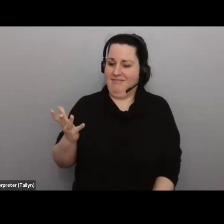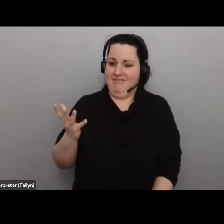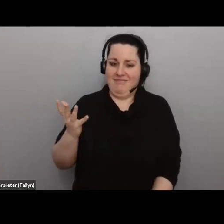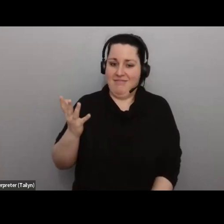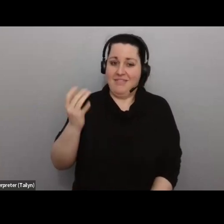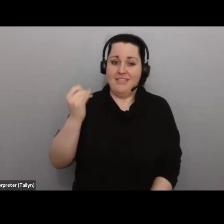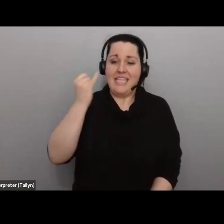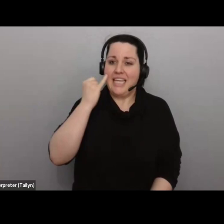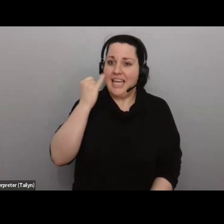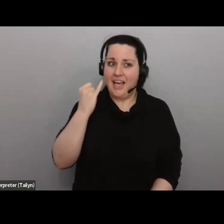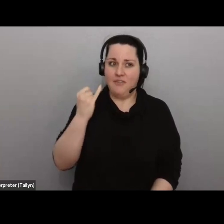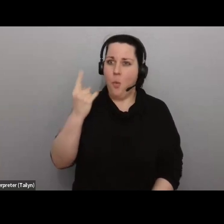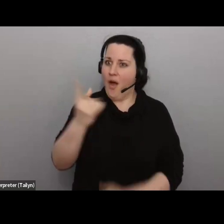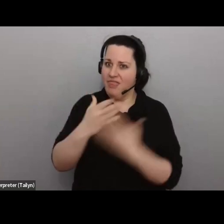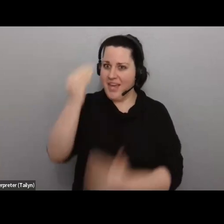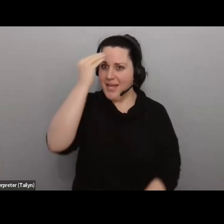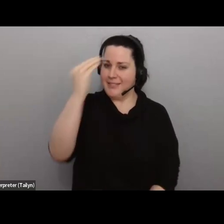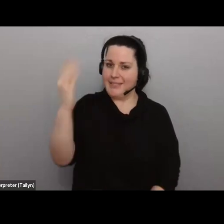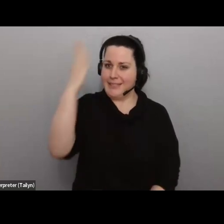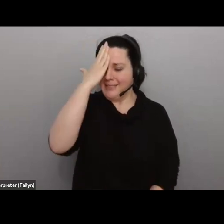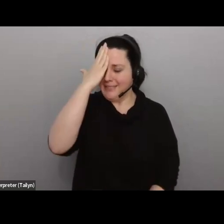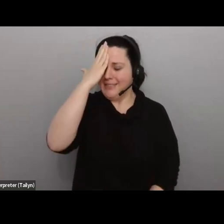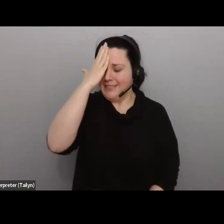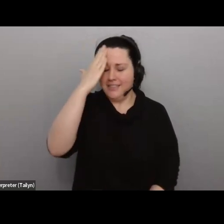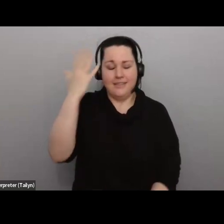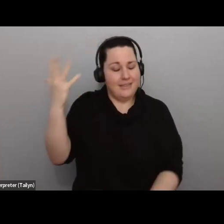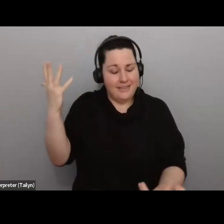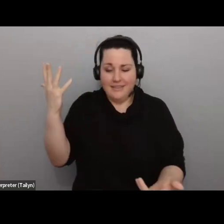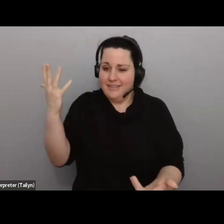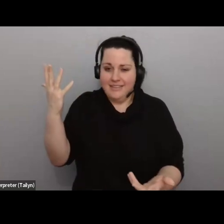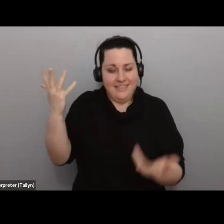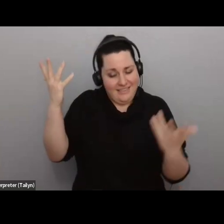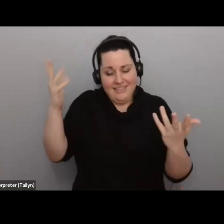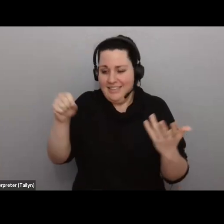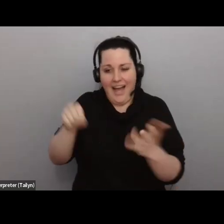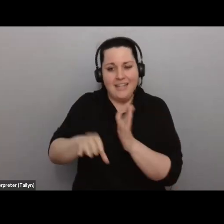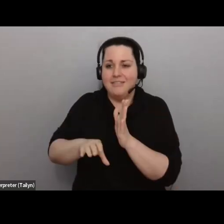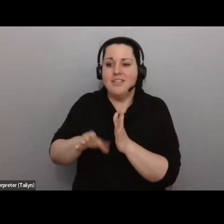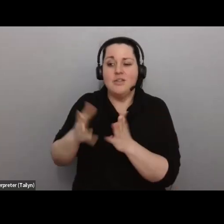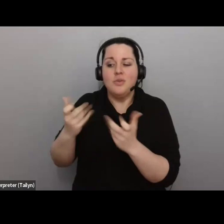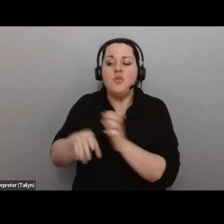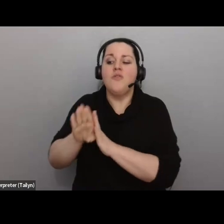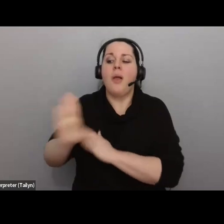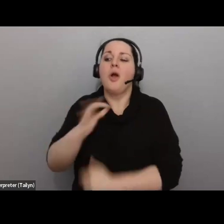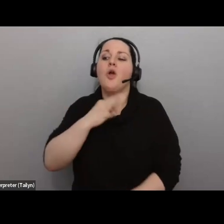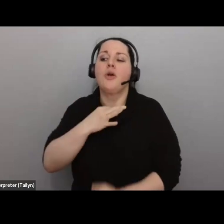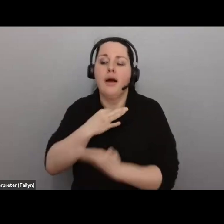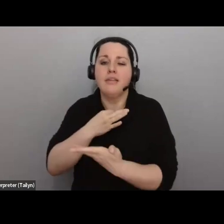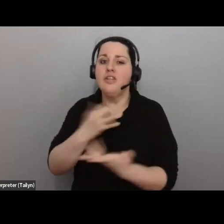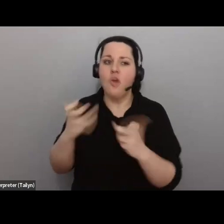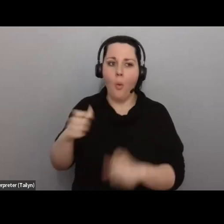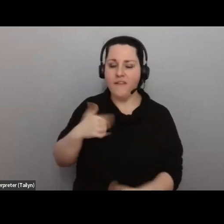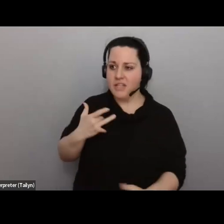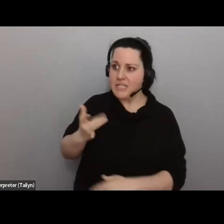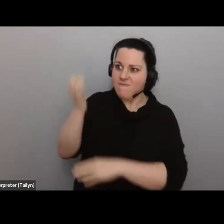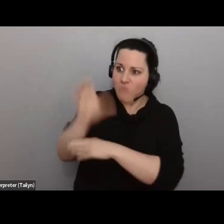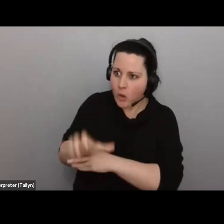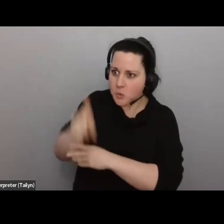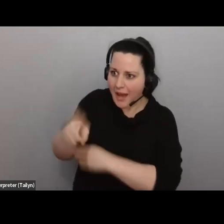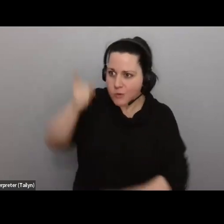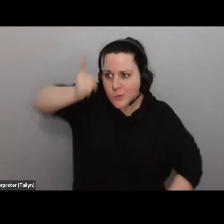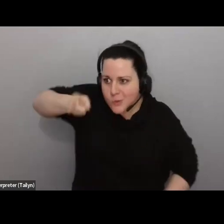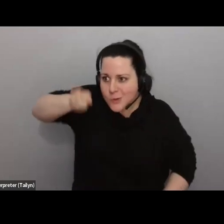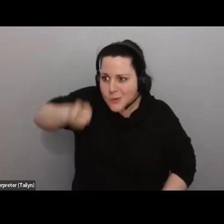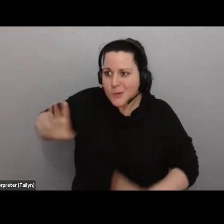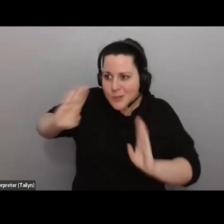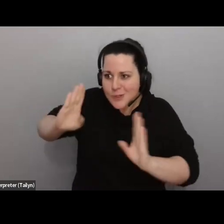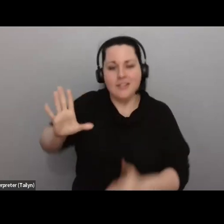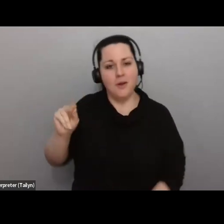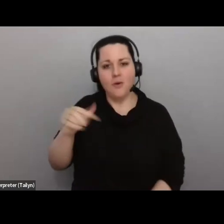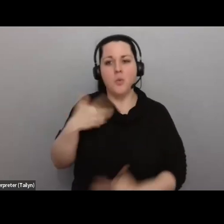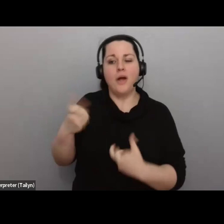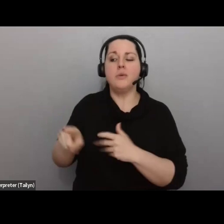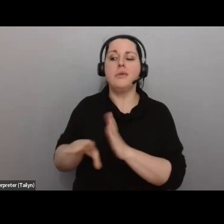Leah: only one takeaway from all these years of teaching so far, it's just like to have yeah, to build the curiosity on their own instead of it feeling like, you have to do this, listen to us, has been more fruitful